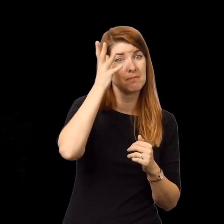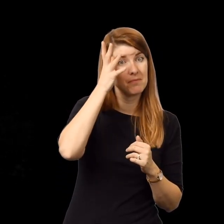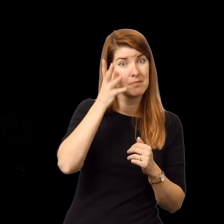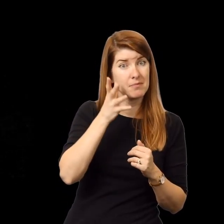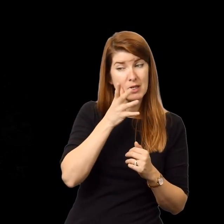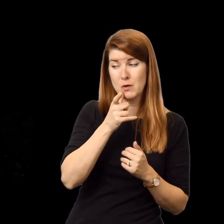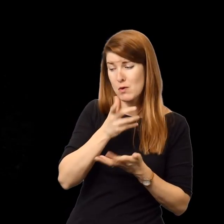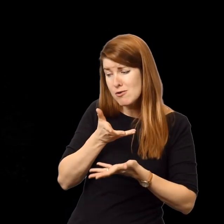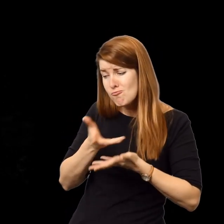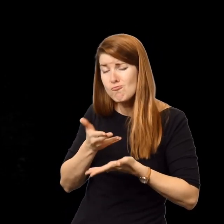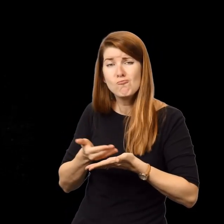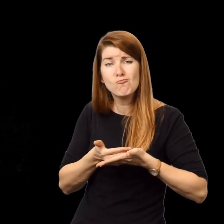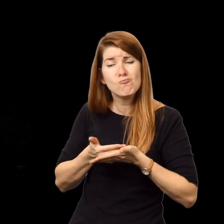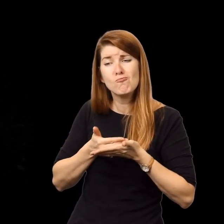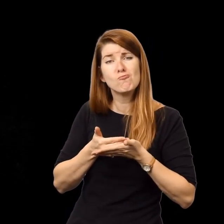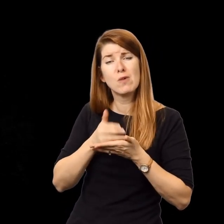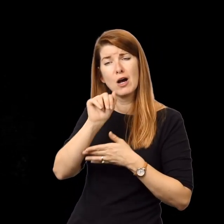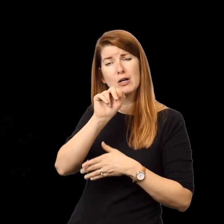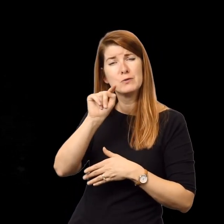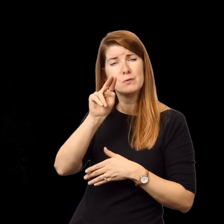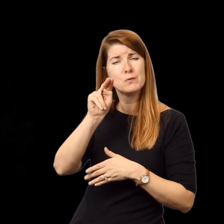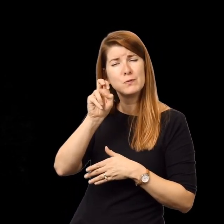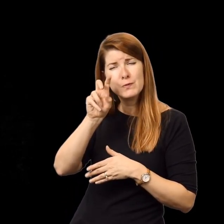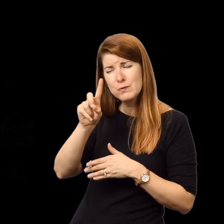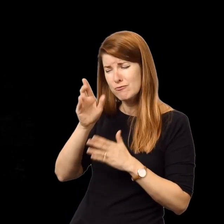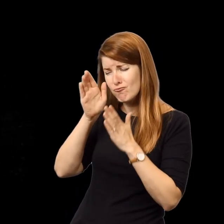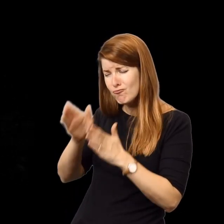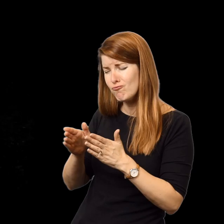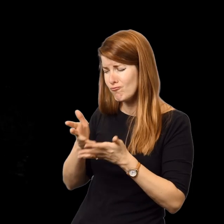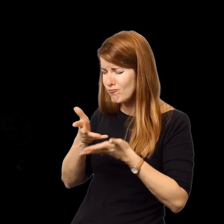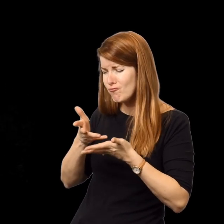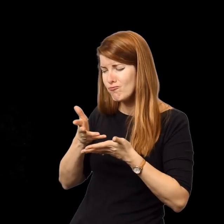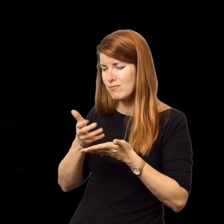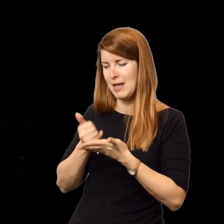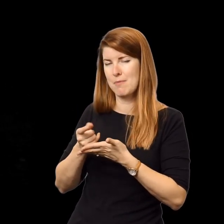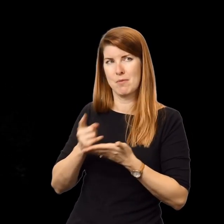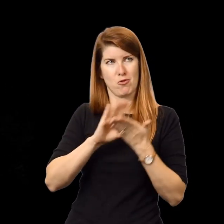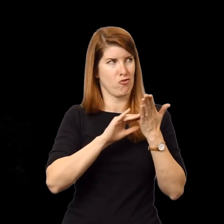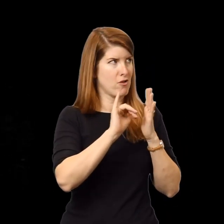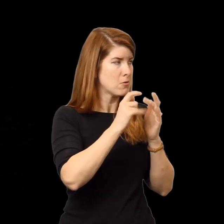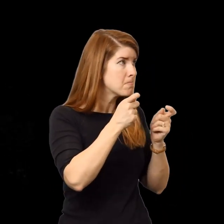and parents who are tuned into an infant or a child help them regulate that emotion,